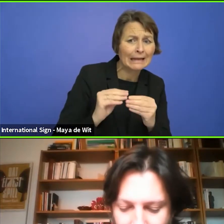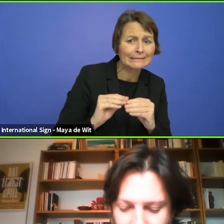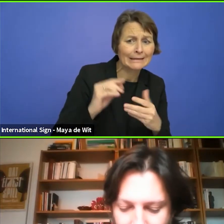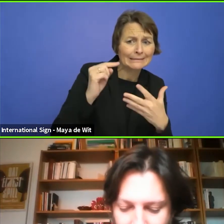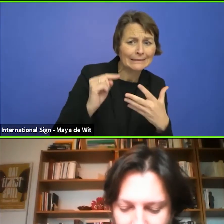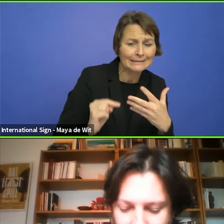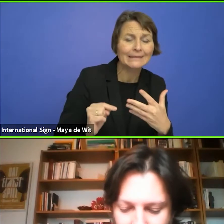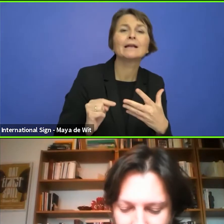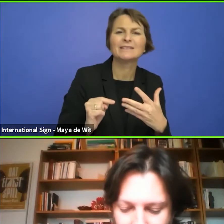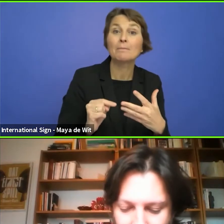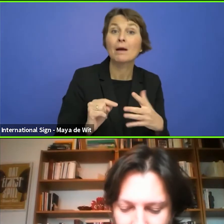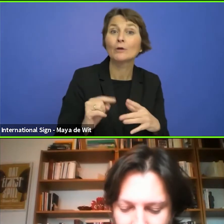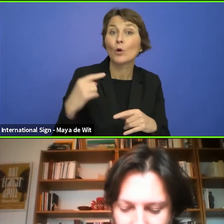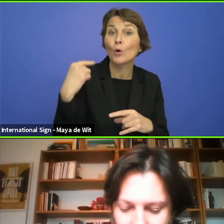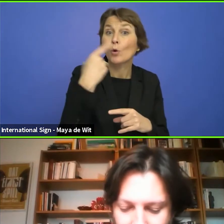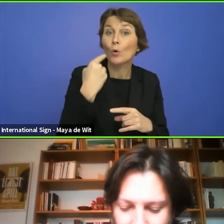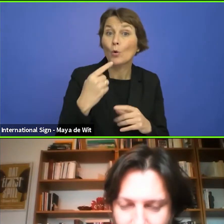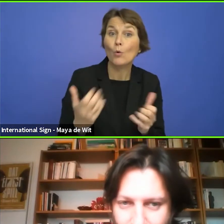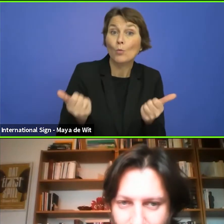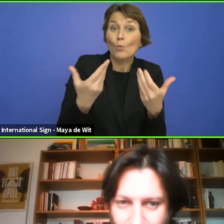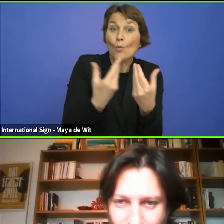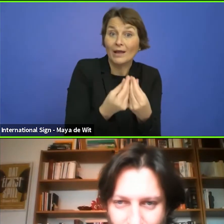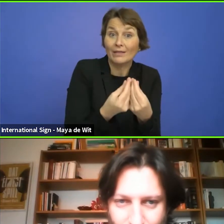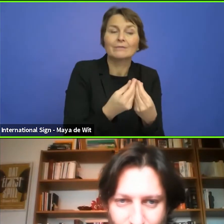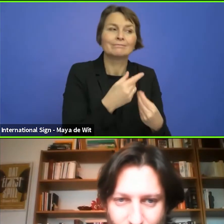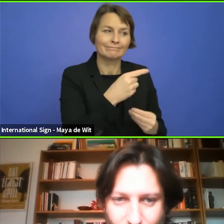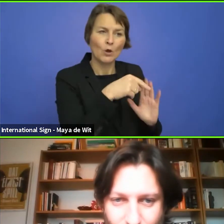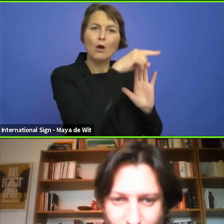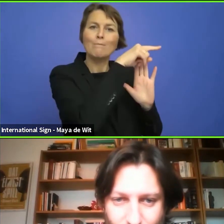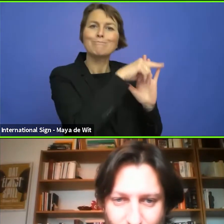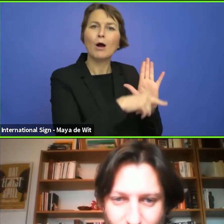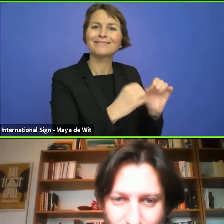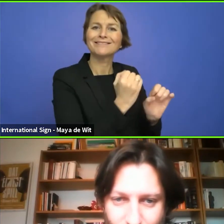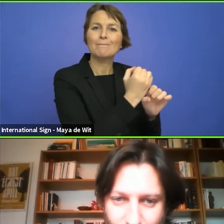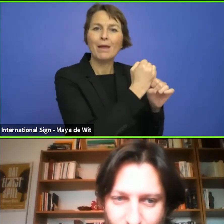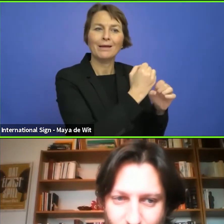and I think already our ties and the community has become a little bit stronger through